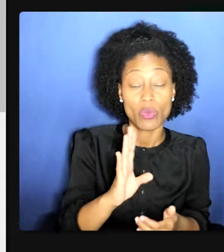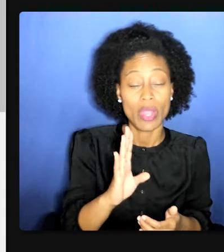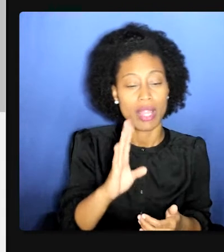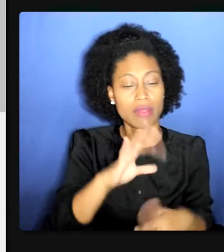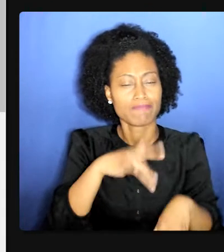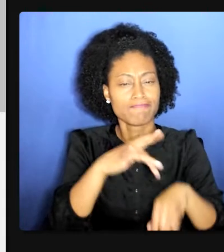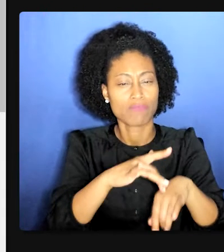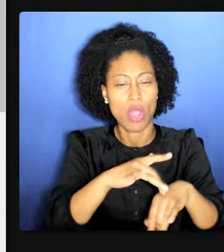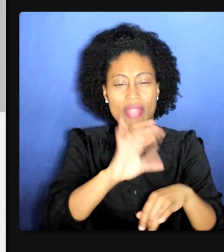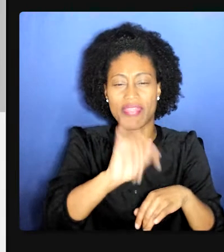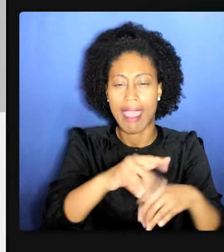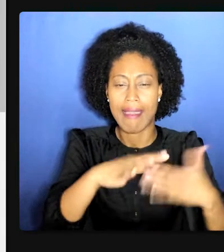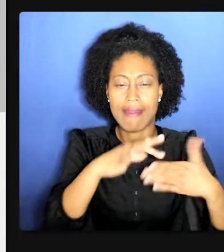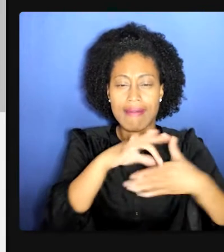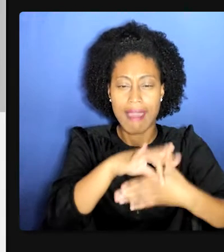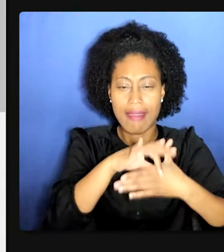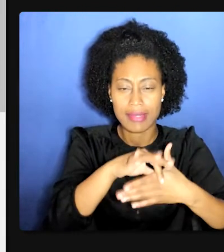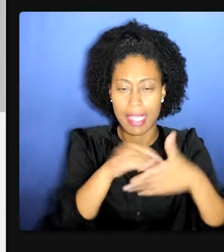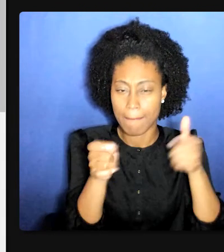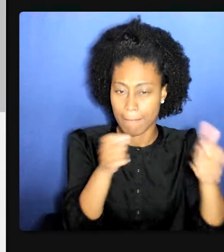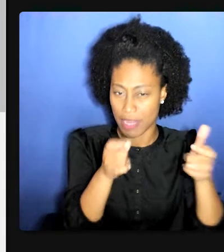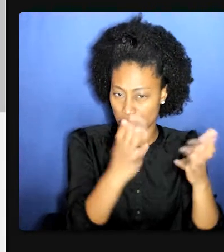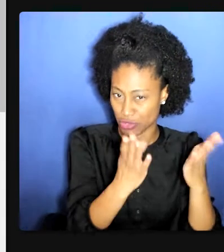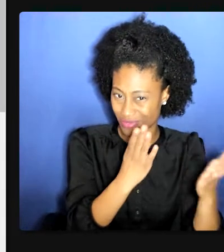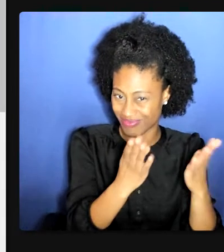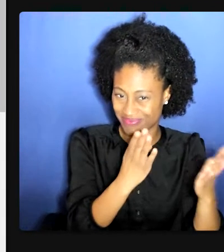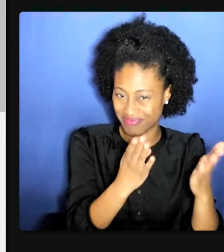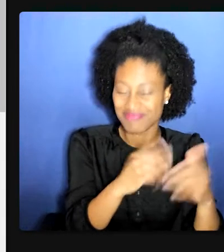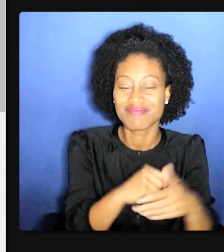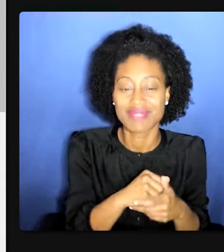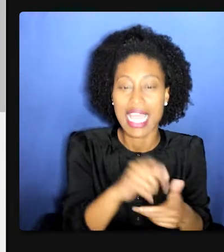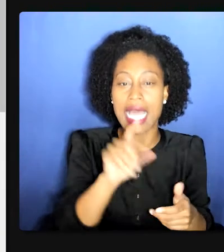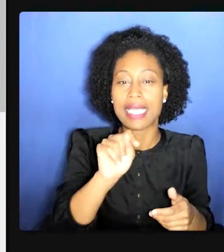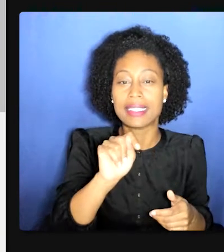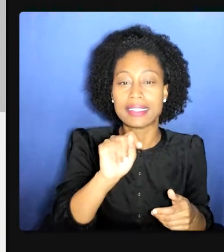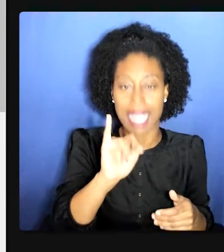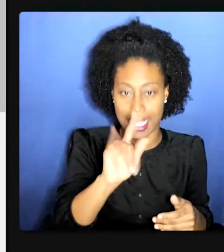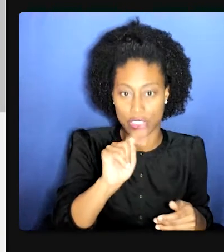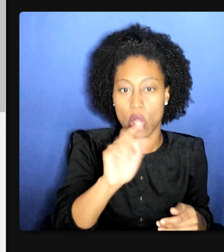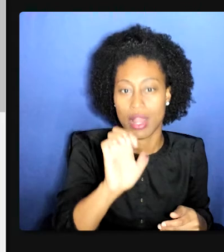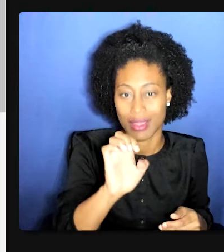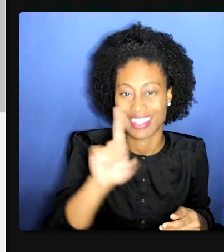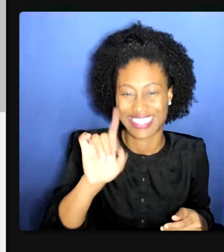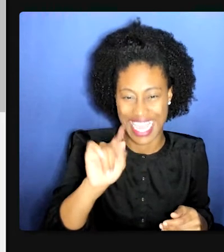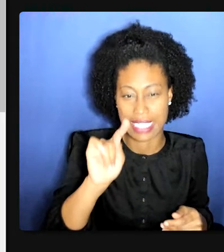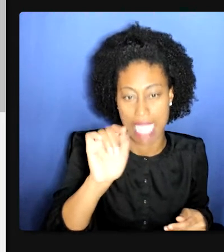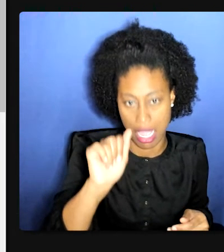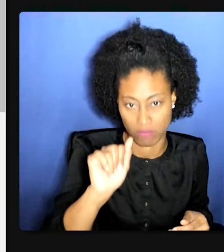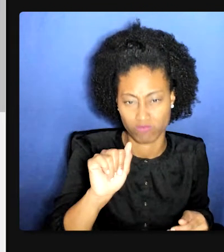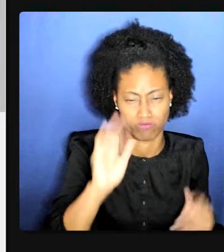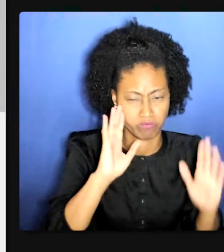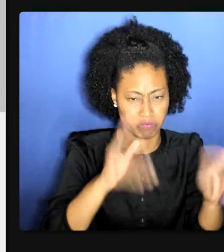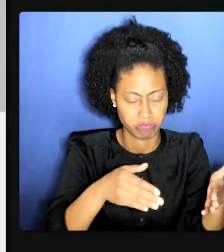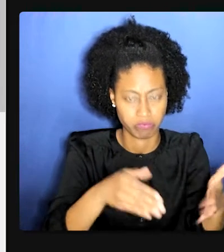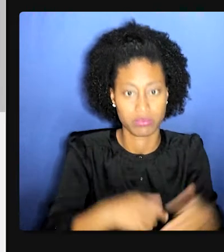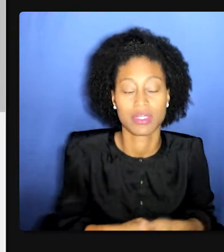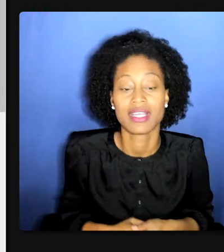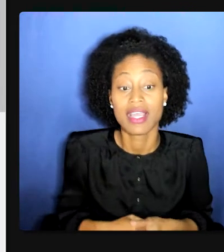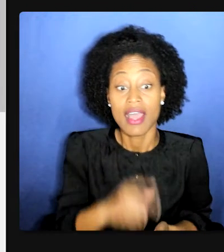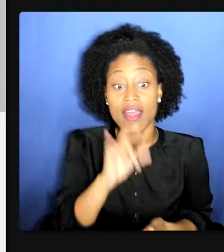about the content management services, in particular, title data. Title data is a set of playing key value pair